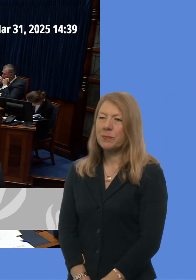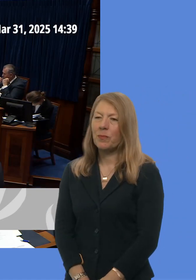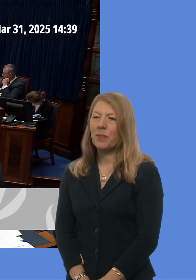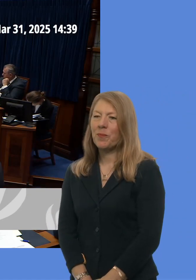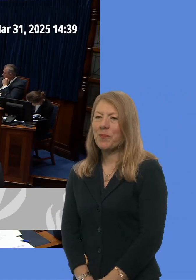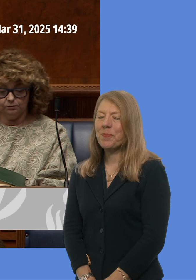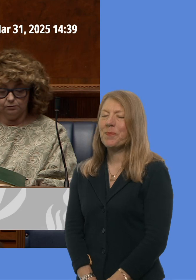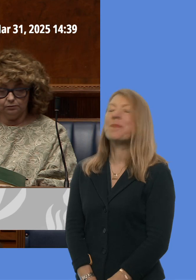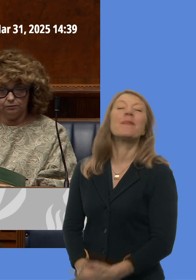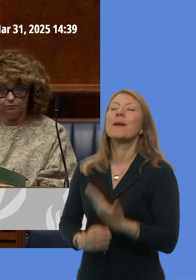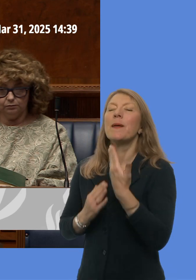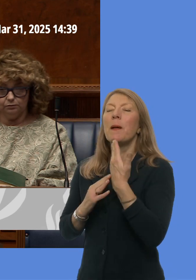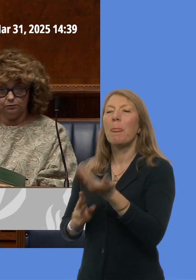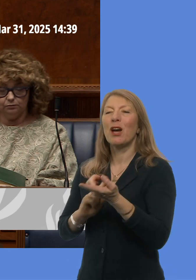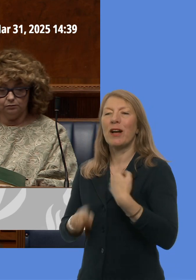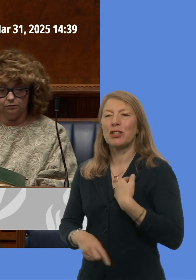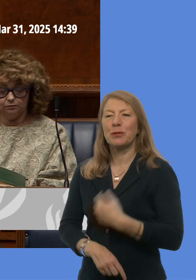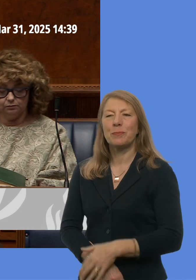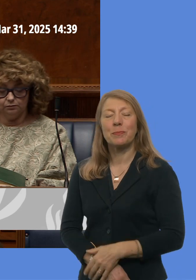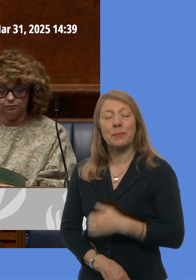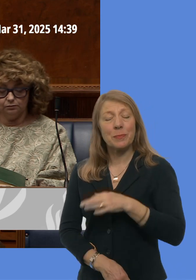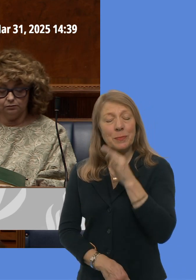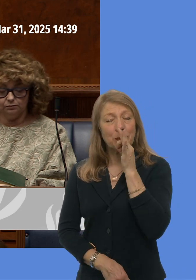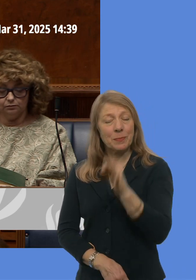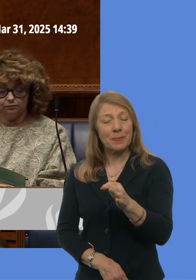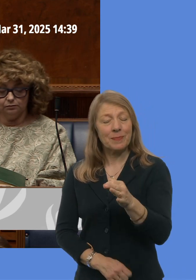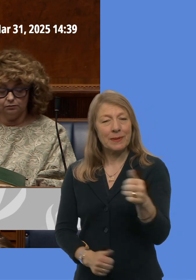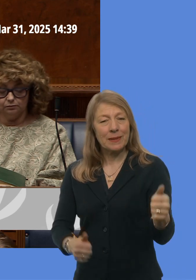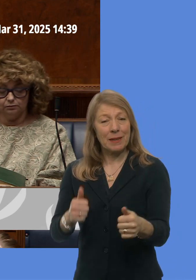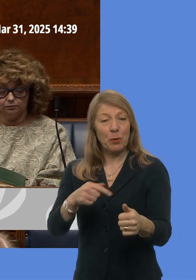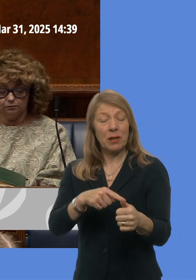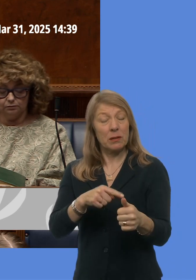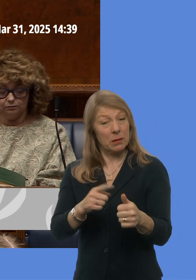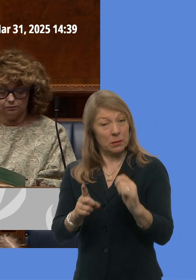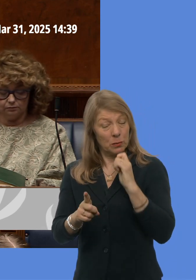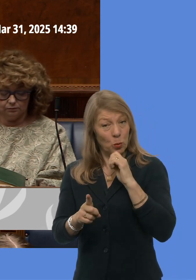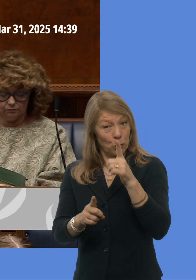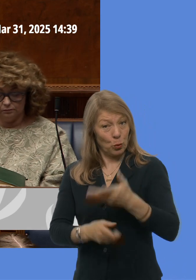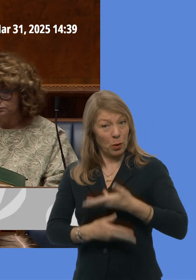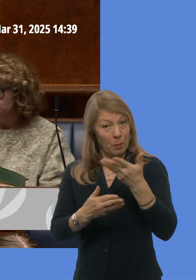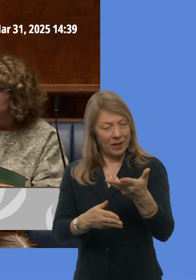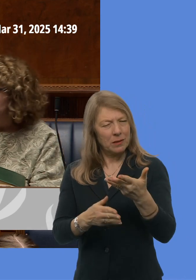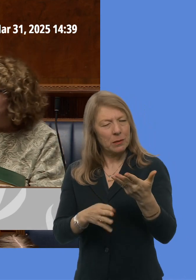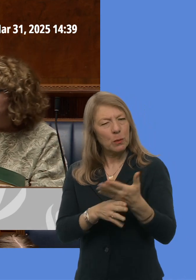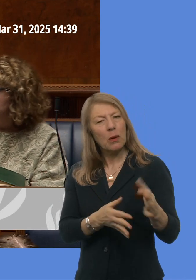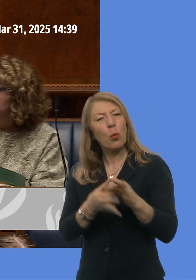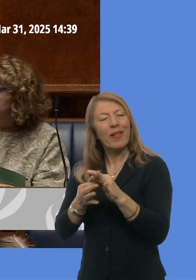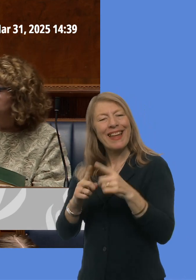Deputy First Minister, will you commit to working with your Executive partners to promote regional balance and to promote places such as the north